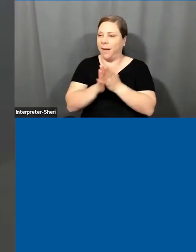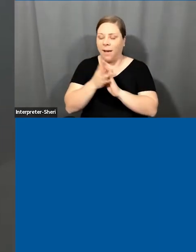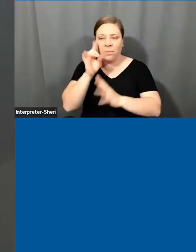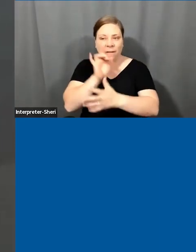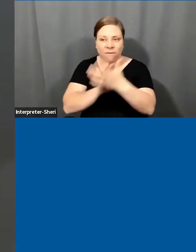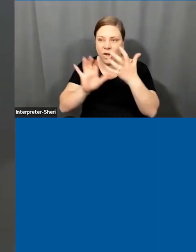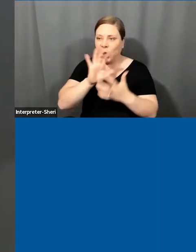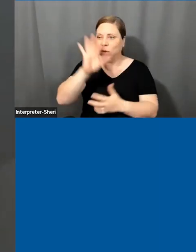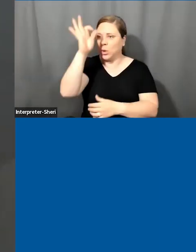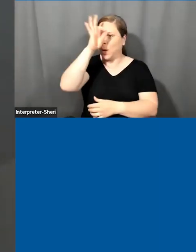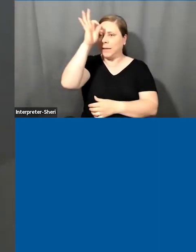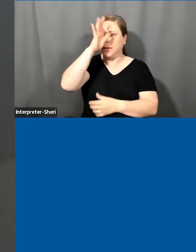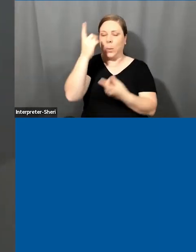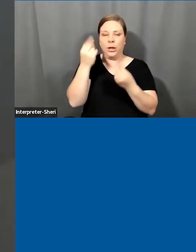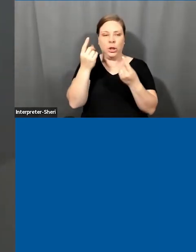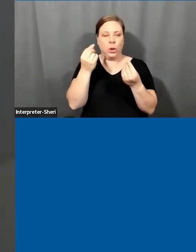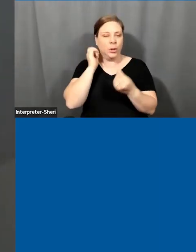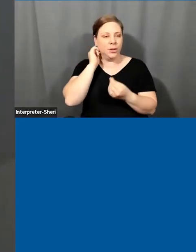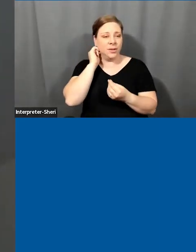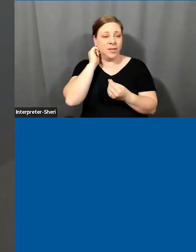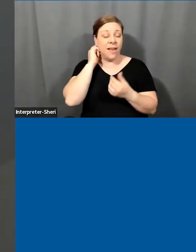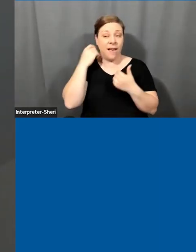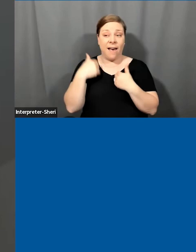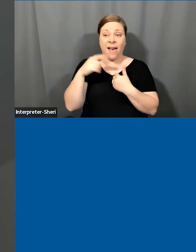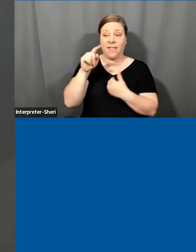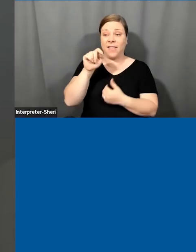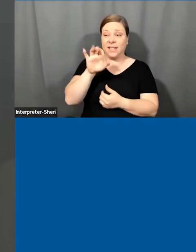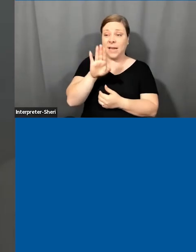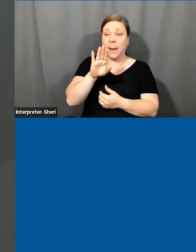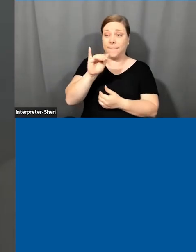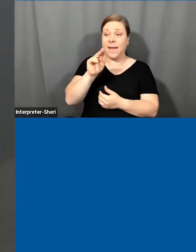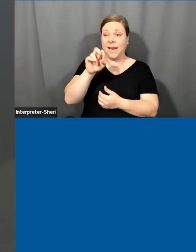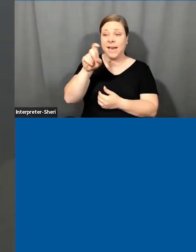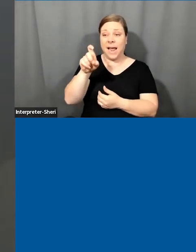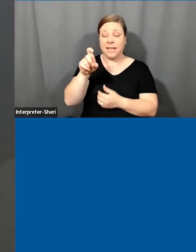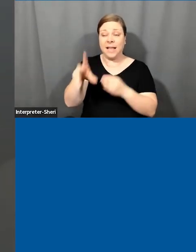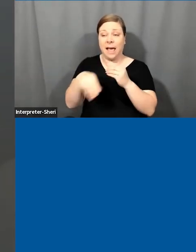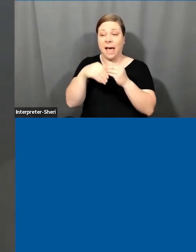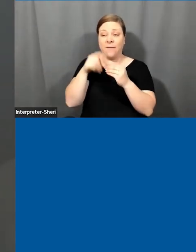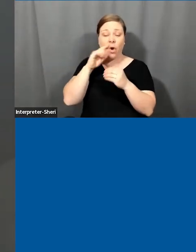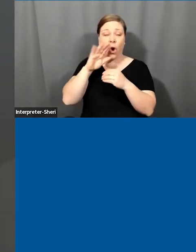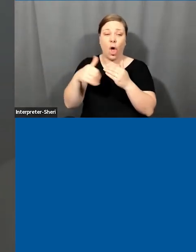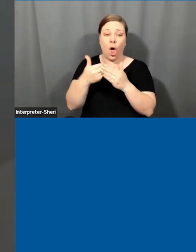So he added tab indexes to all the sentences, so that as a person tabbed through the page,